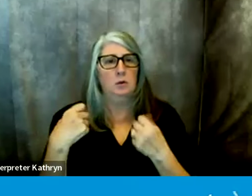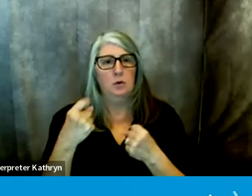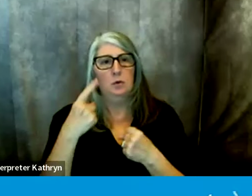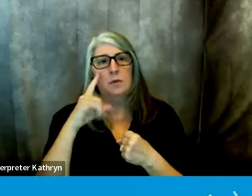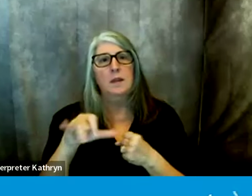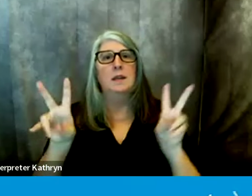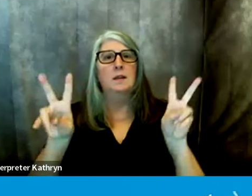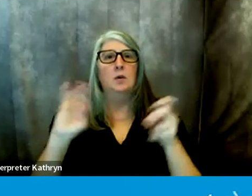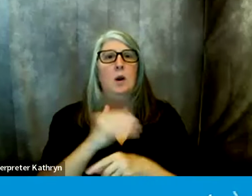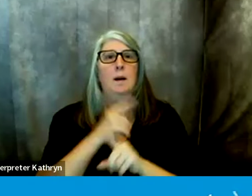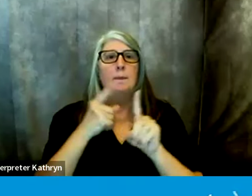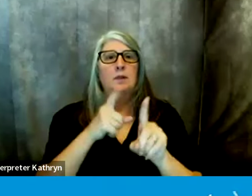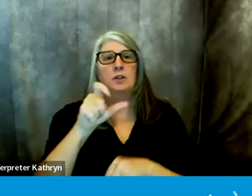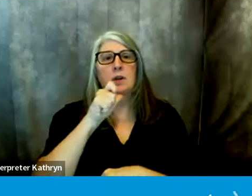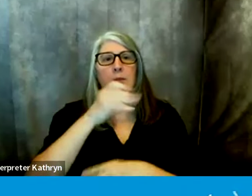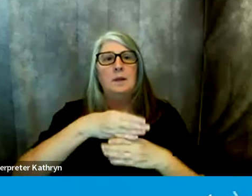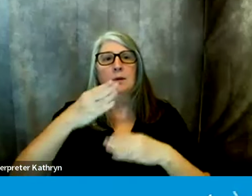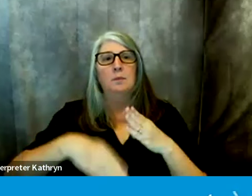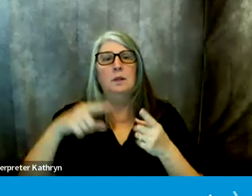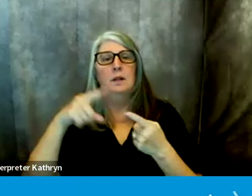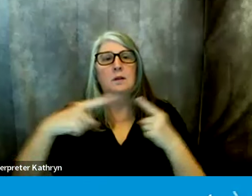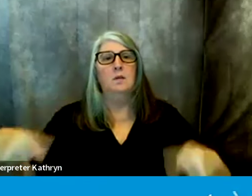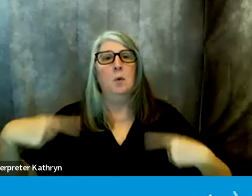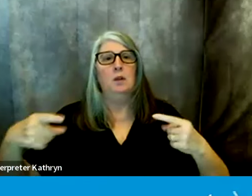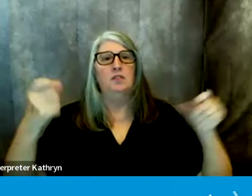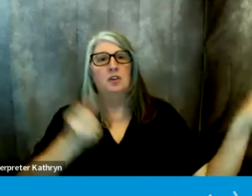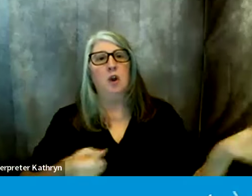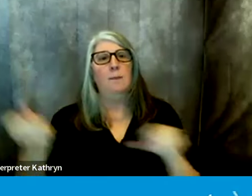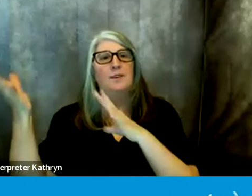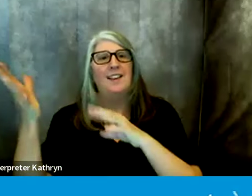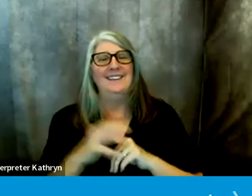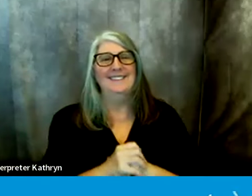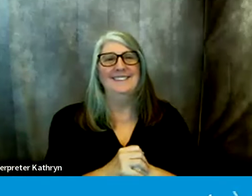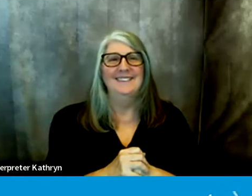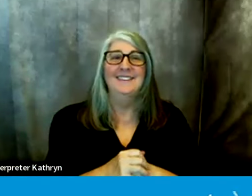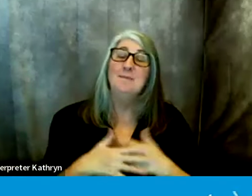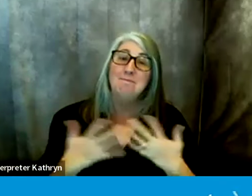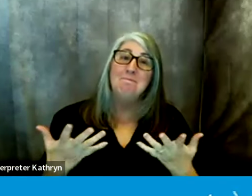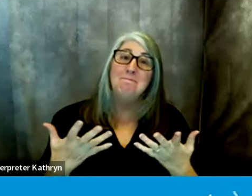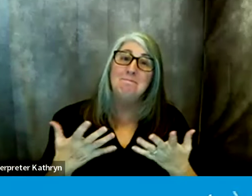Our mission should not be complete until the wheelchair is obsolete. That's a nice little quote there.